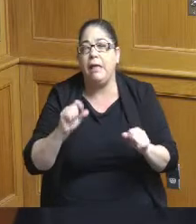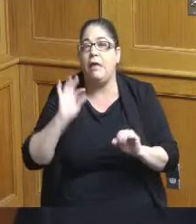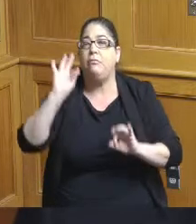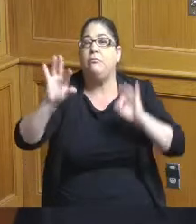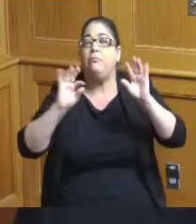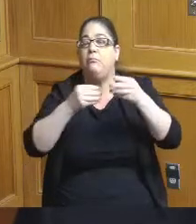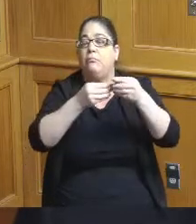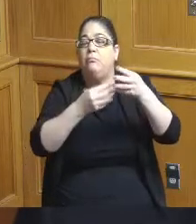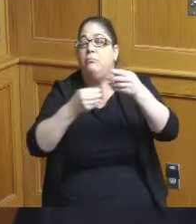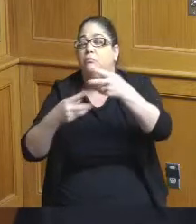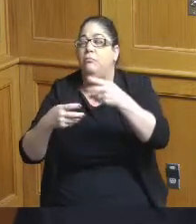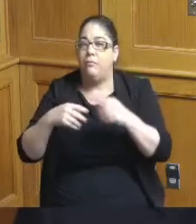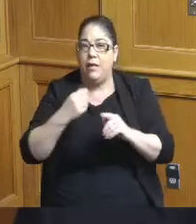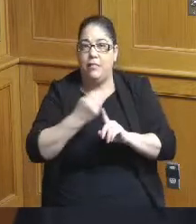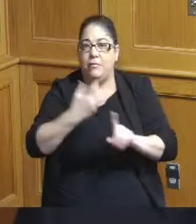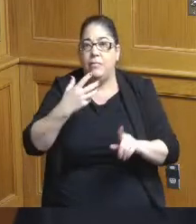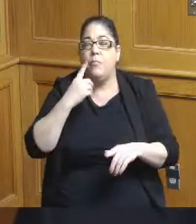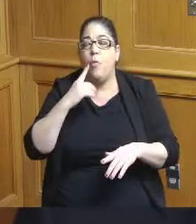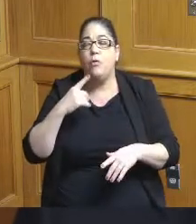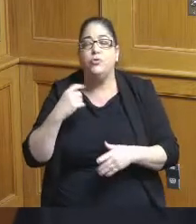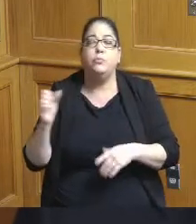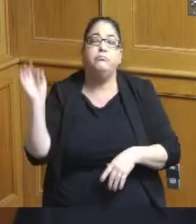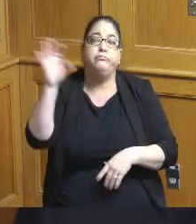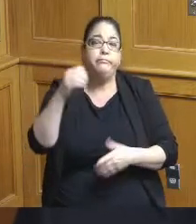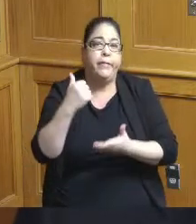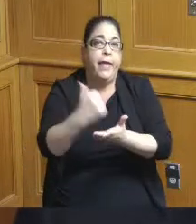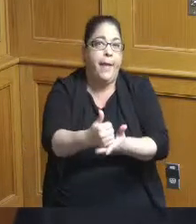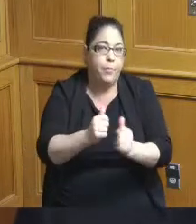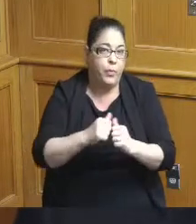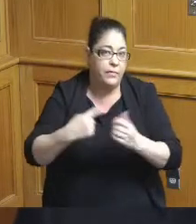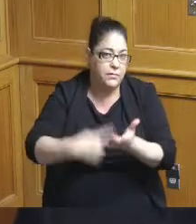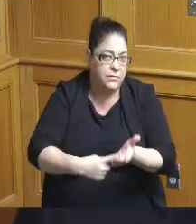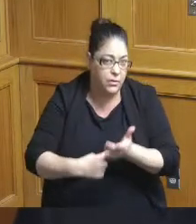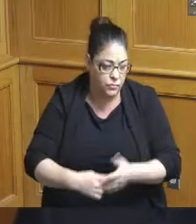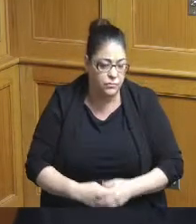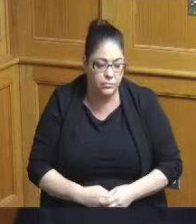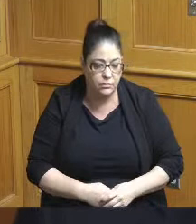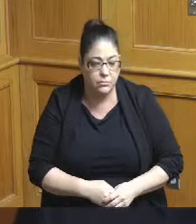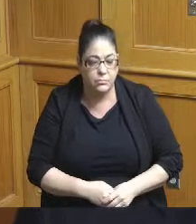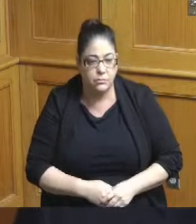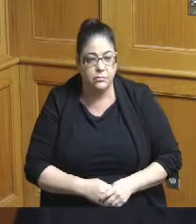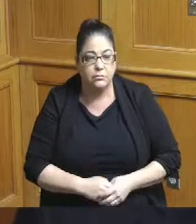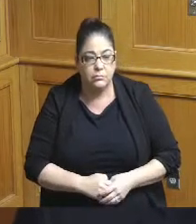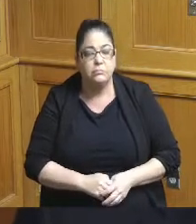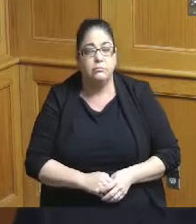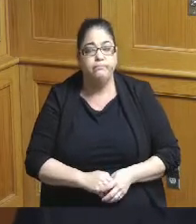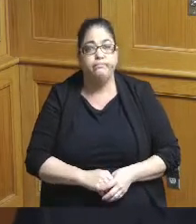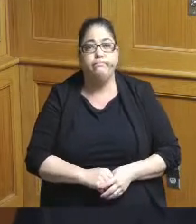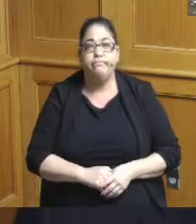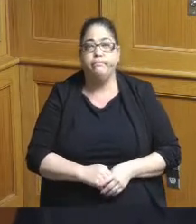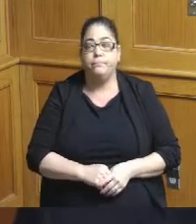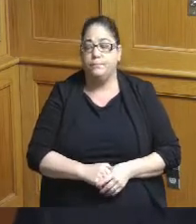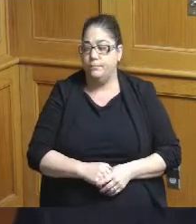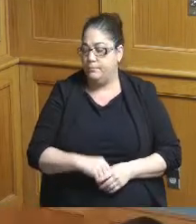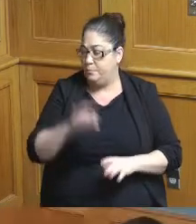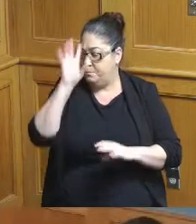just provide a little bit more fodder for conversation so I think it might be a way to accomplish both goals there certainly and that's what I was indicating